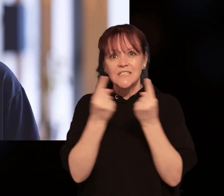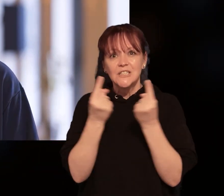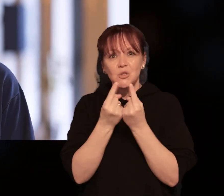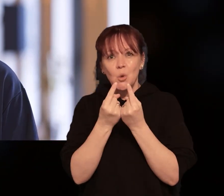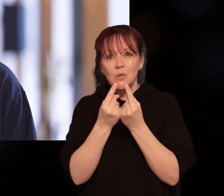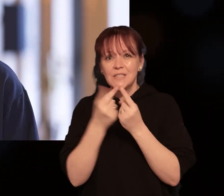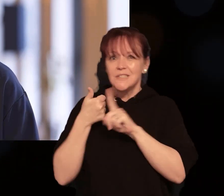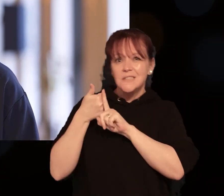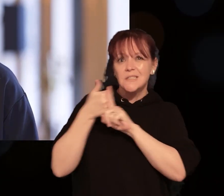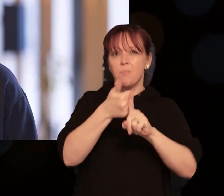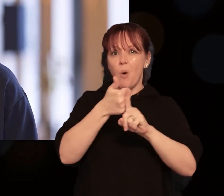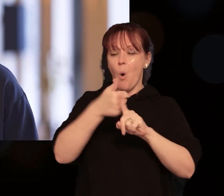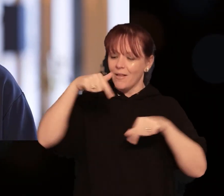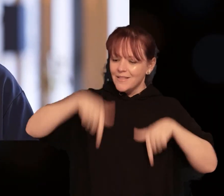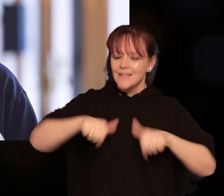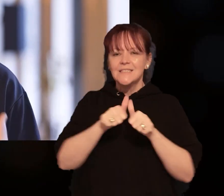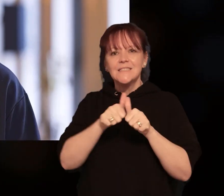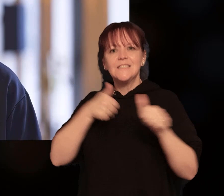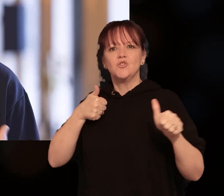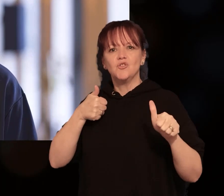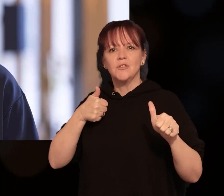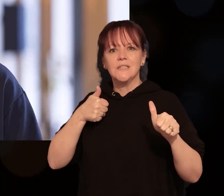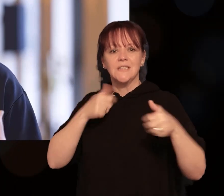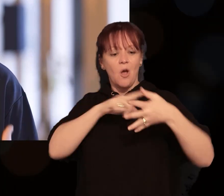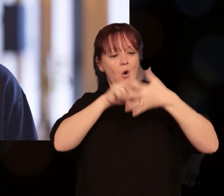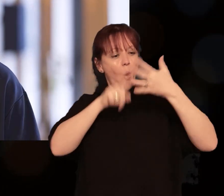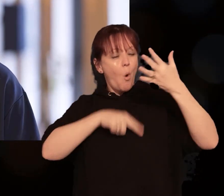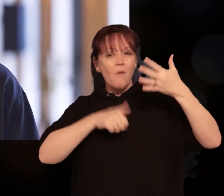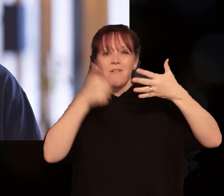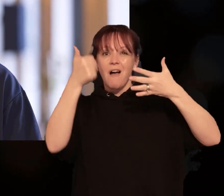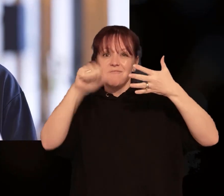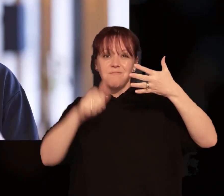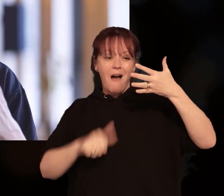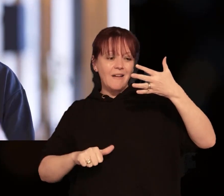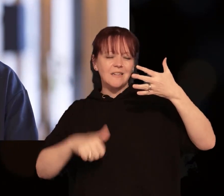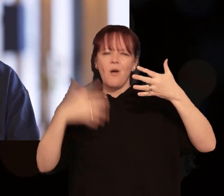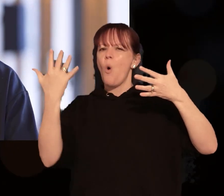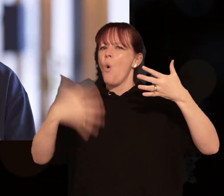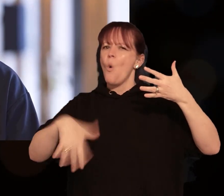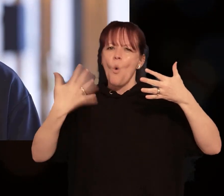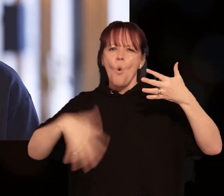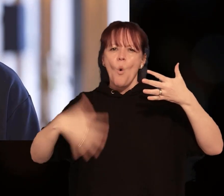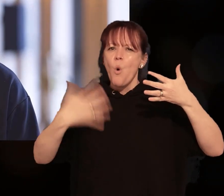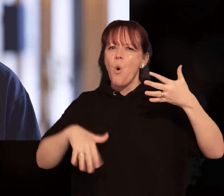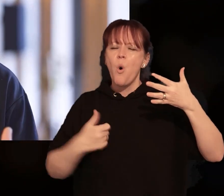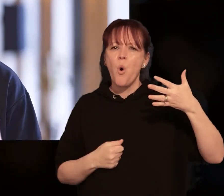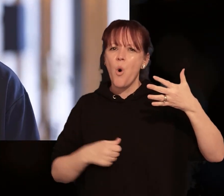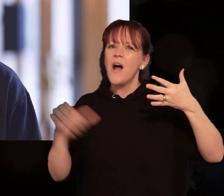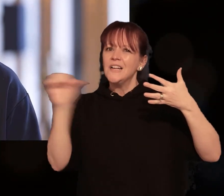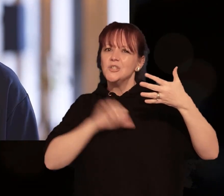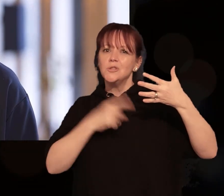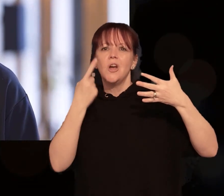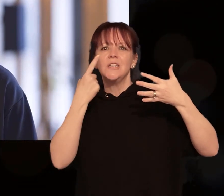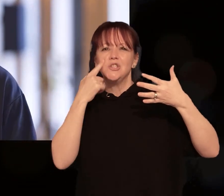and every finalist is a really wonderful piece of work that can help all of you to be better at game accessibility.